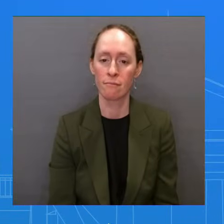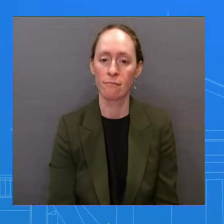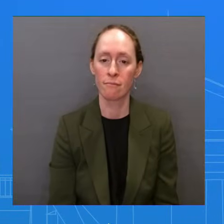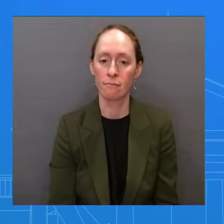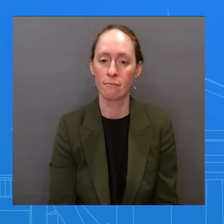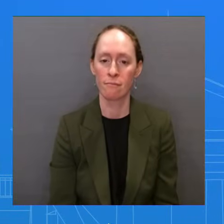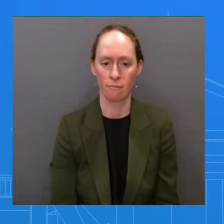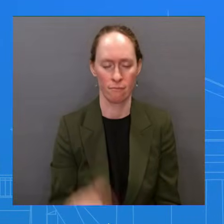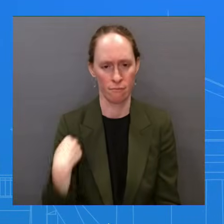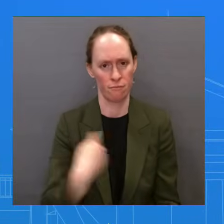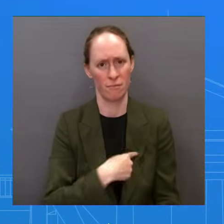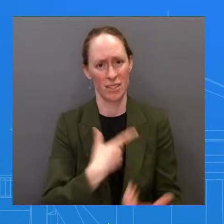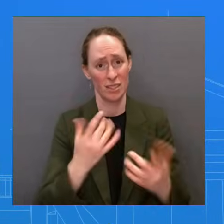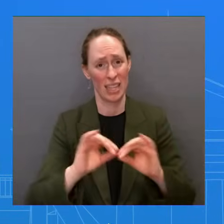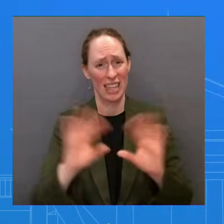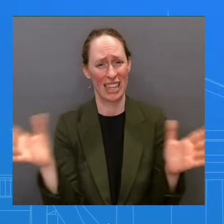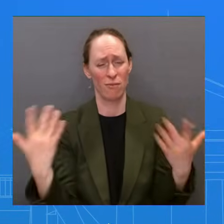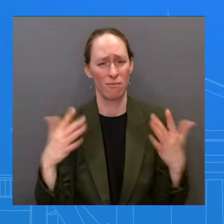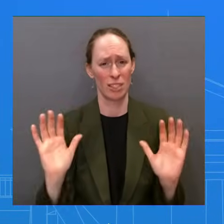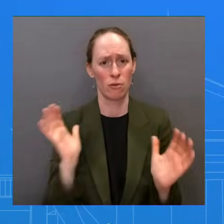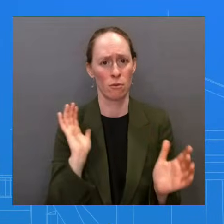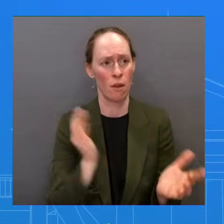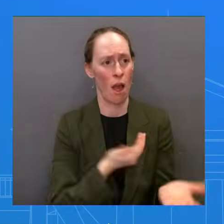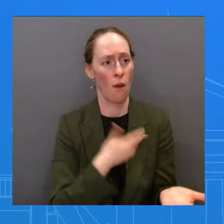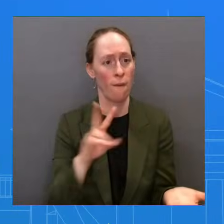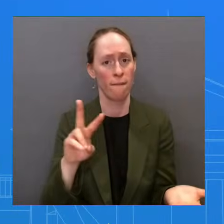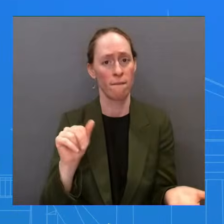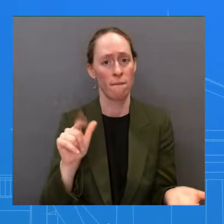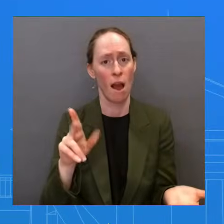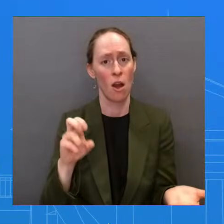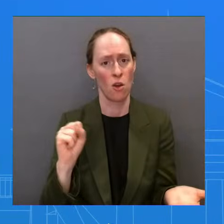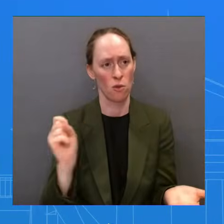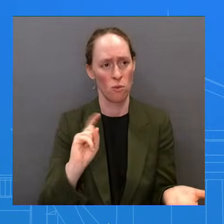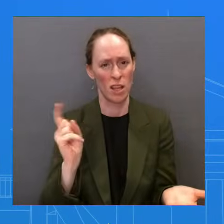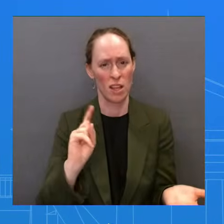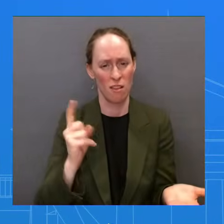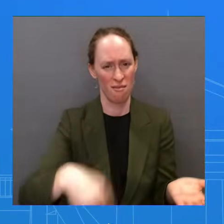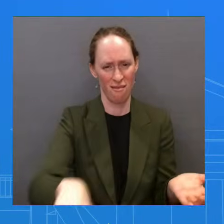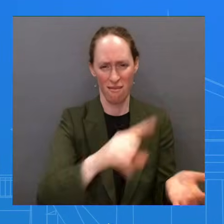when it comes to, again, appropriations and budget. But again, I just have to say this very clearly: